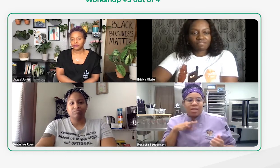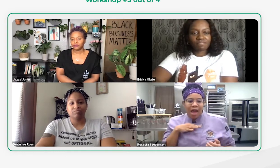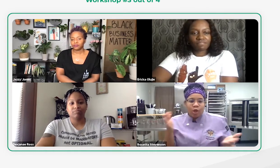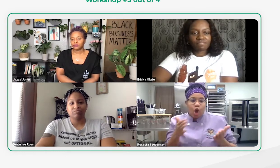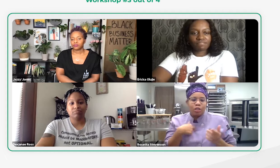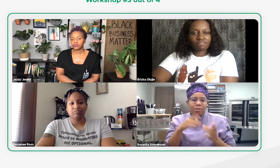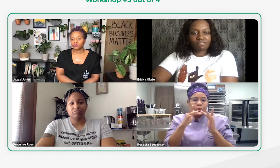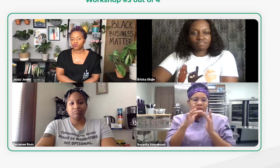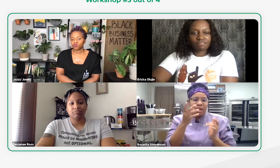[Loss of audio.] >> Rosetta